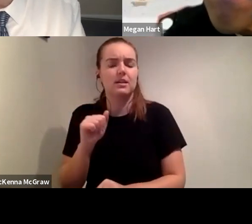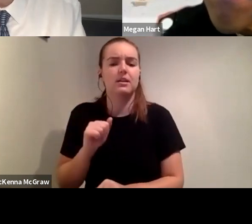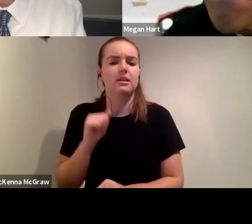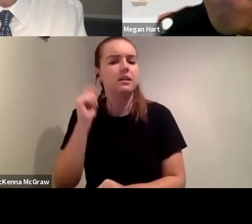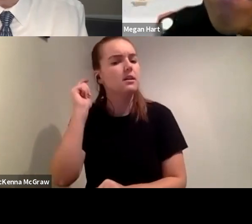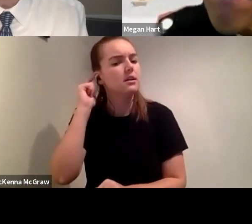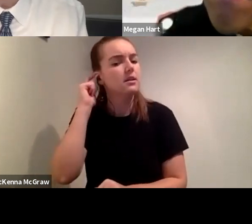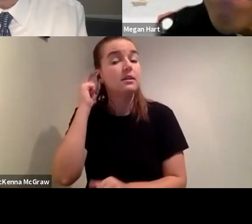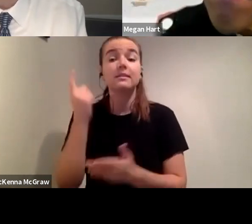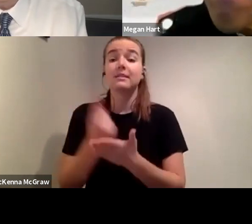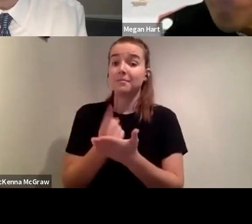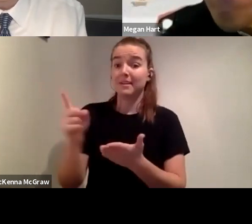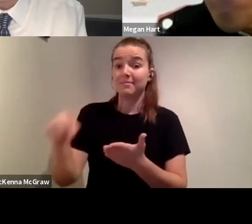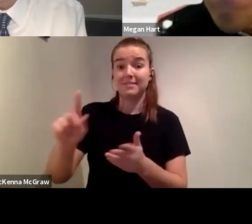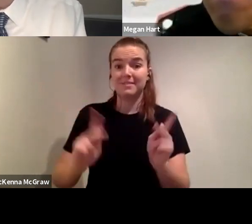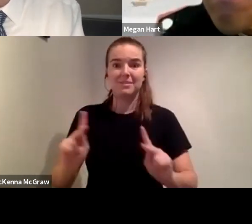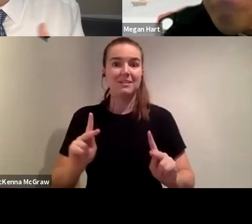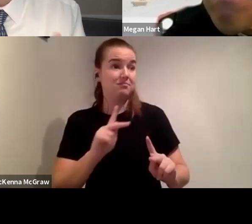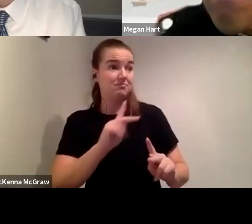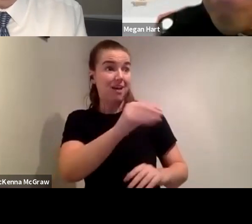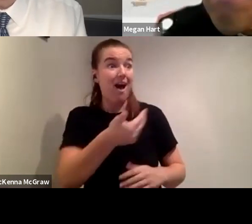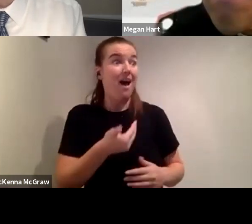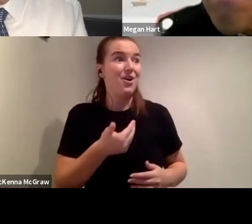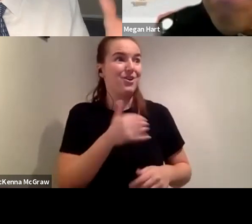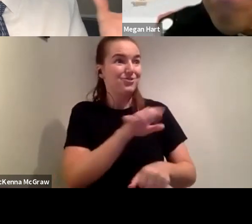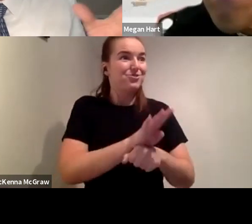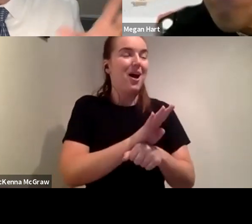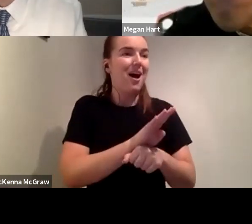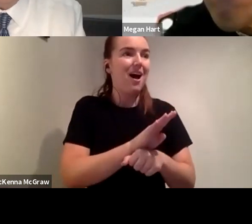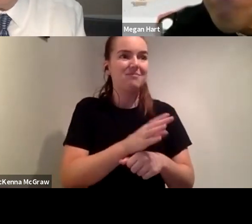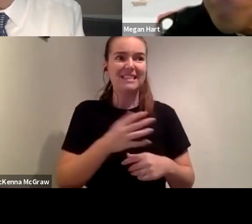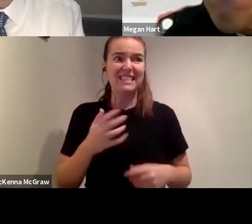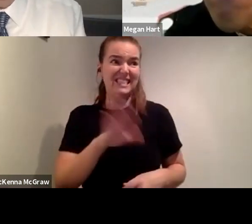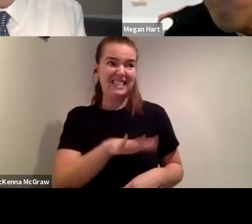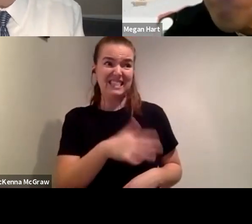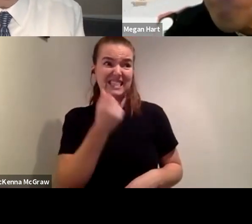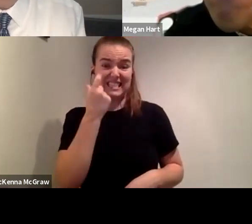Then of course you are talking about appointments.